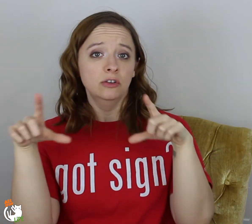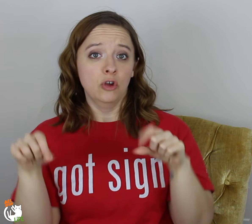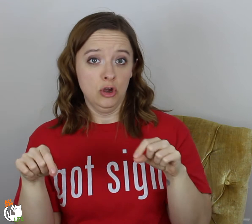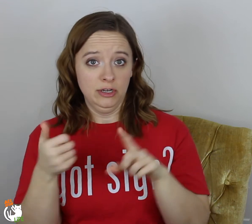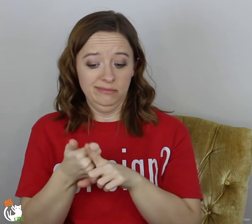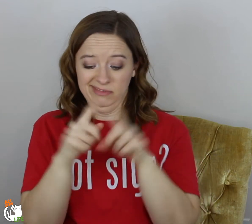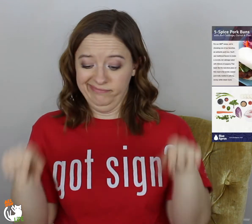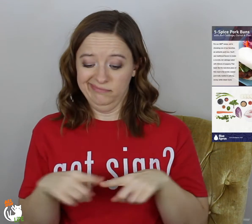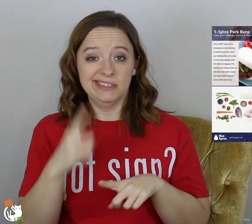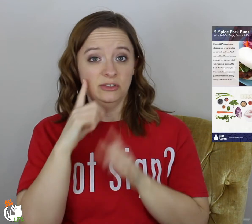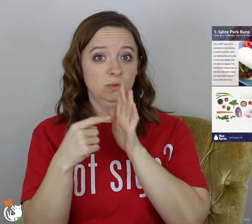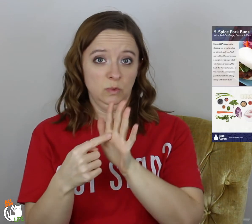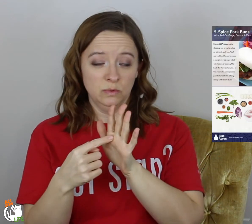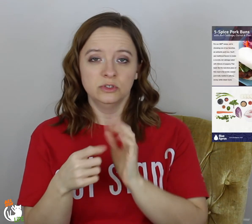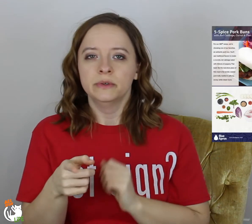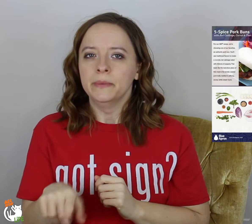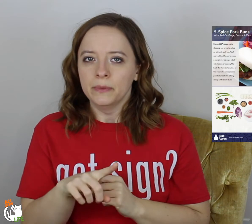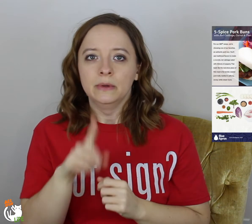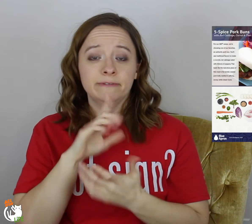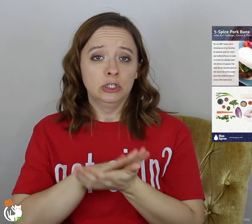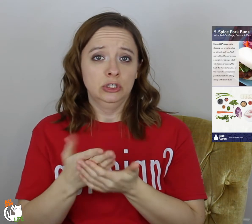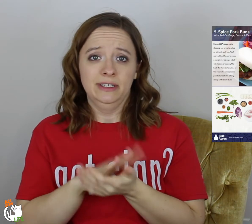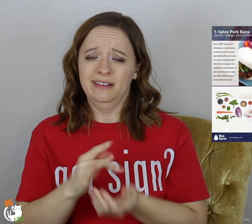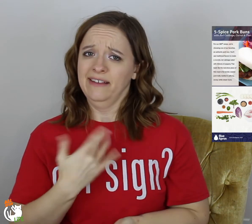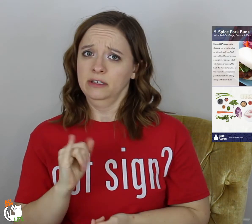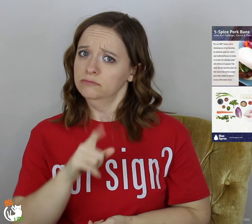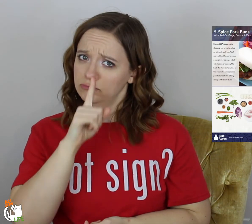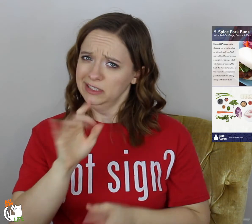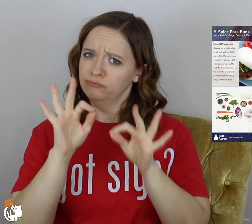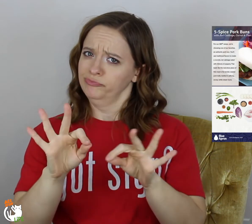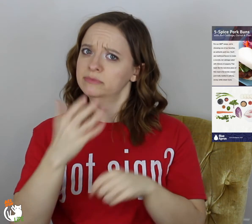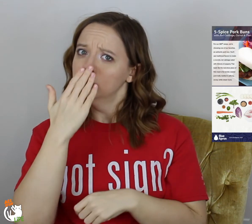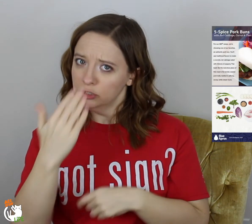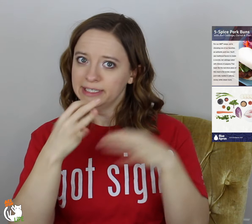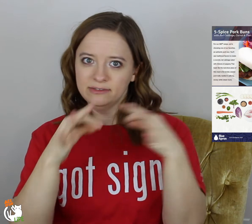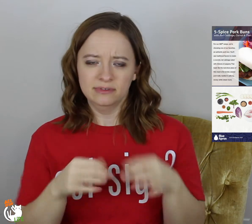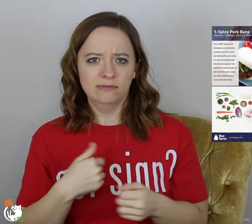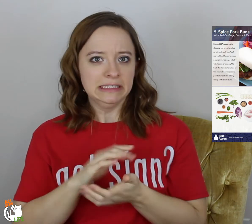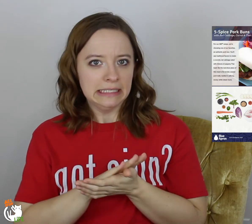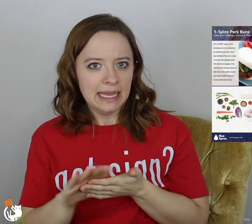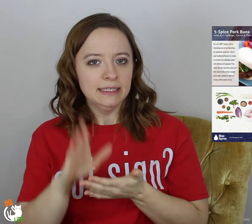So, now of the food cards like I showed you, I feel like the cooking instructions are really good instructions.